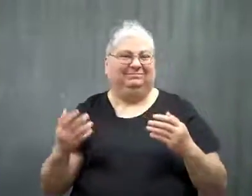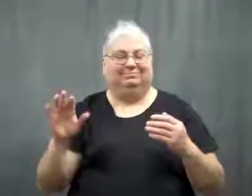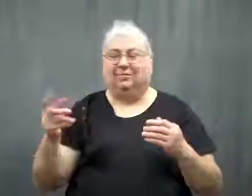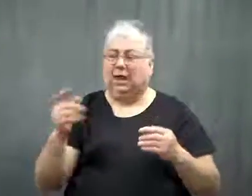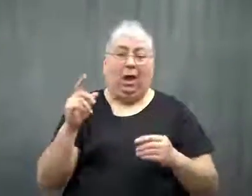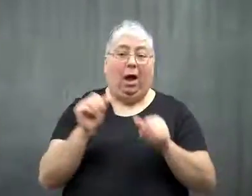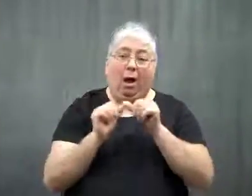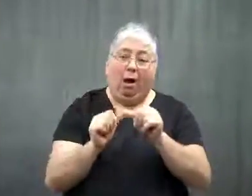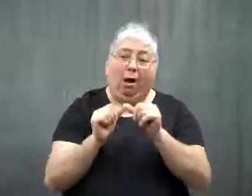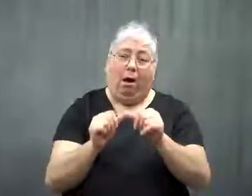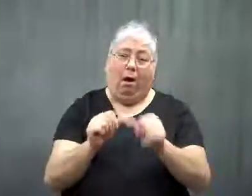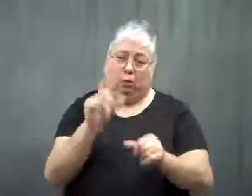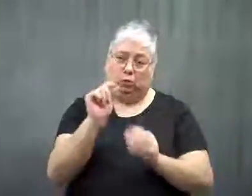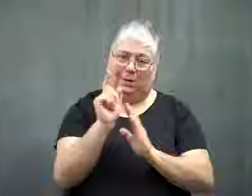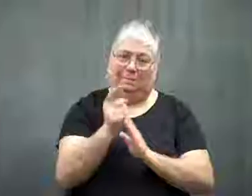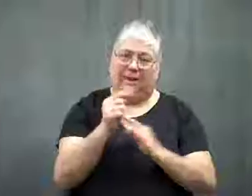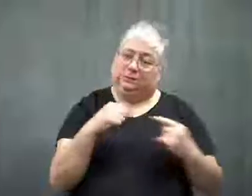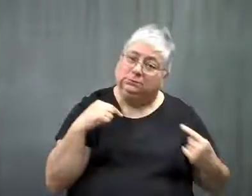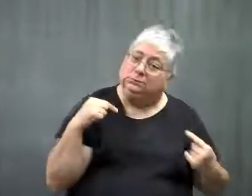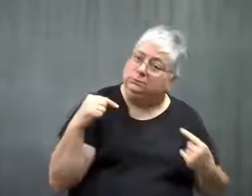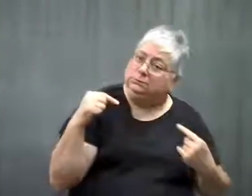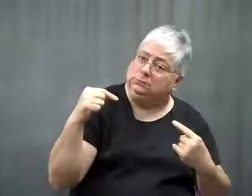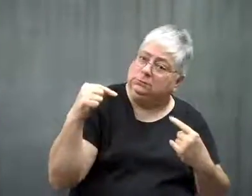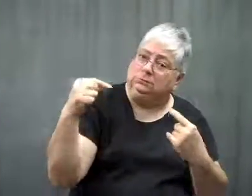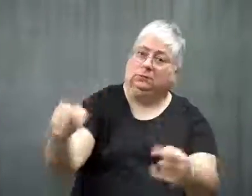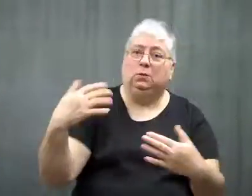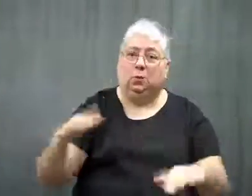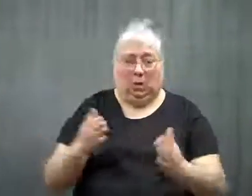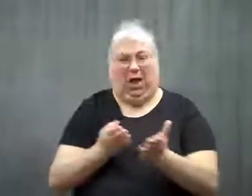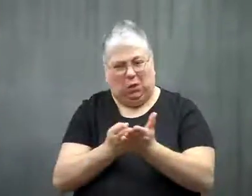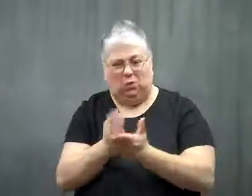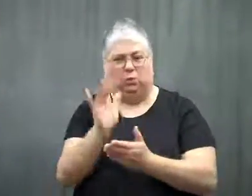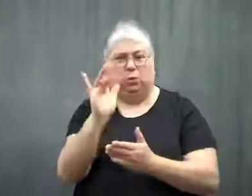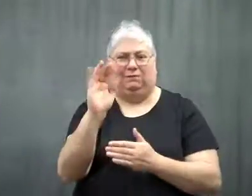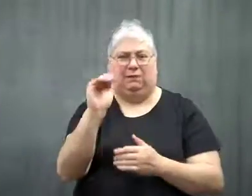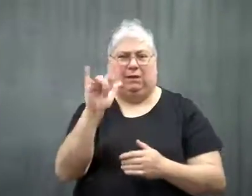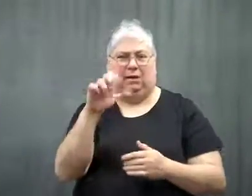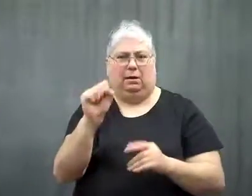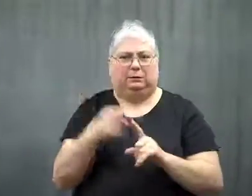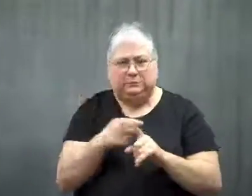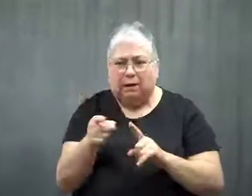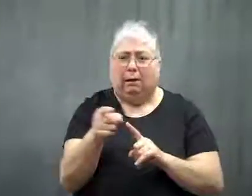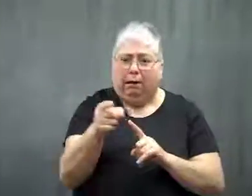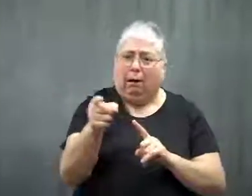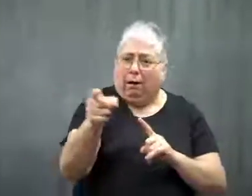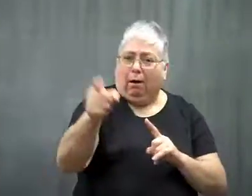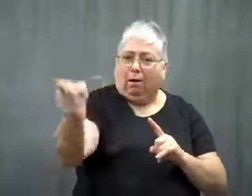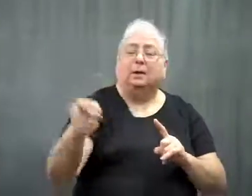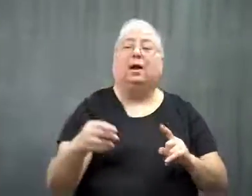It lasted for 20 minutes, and traveled 25 miles.